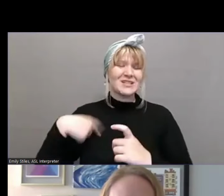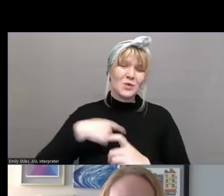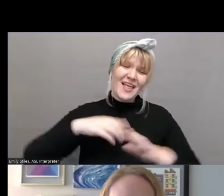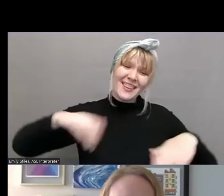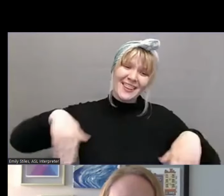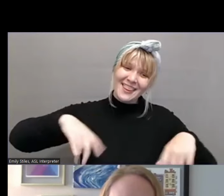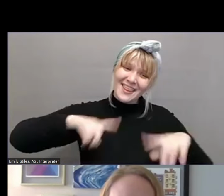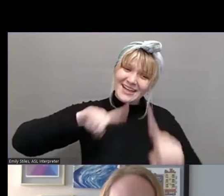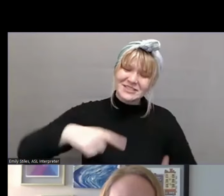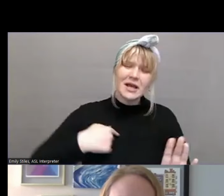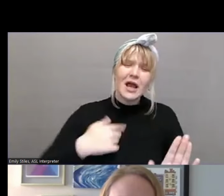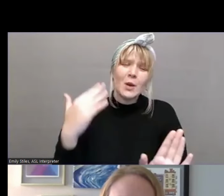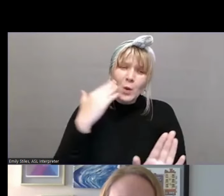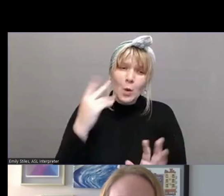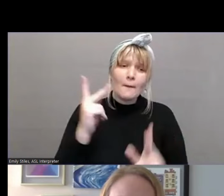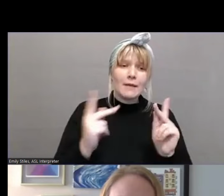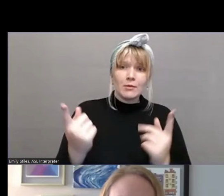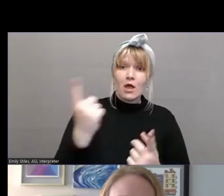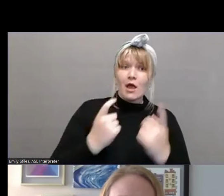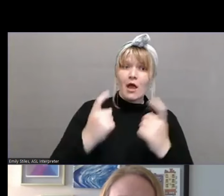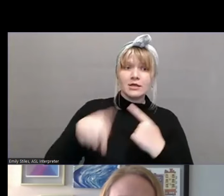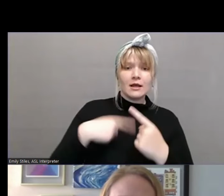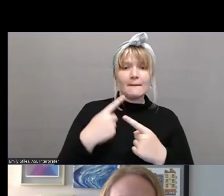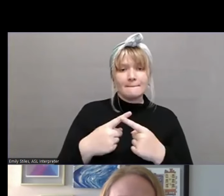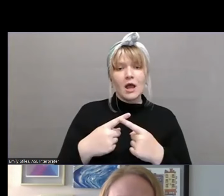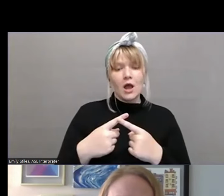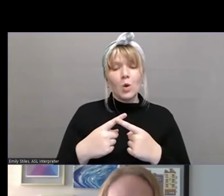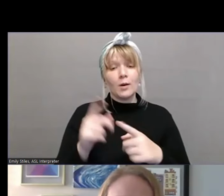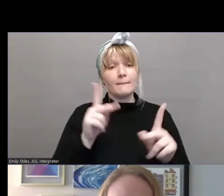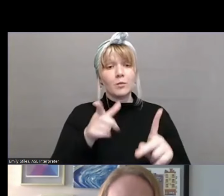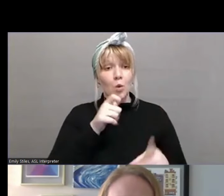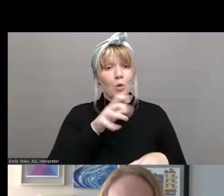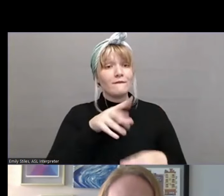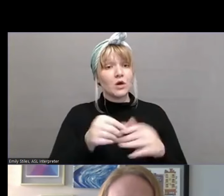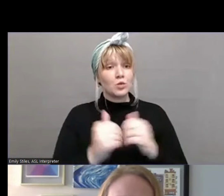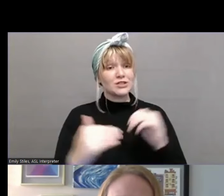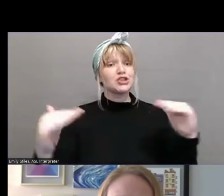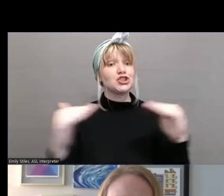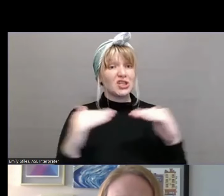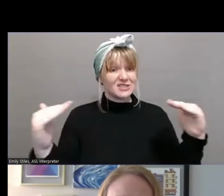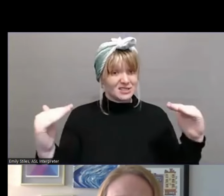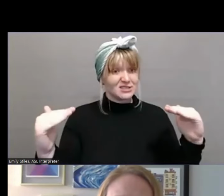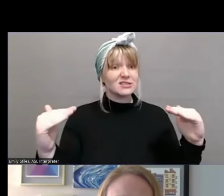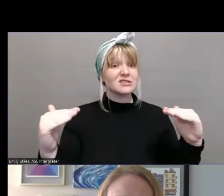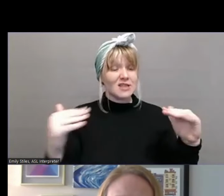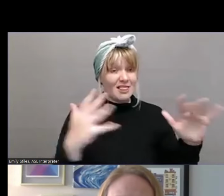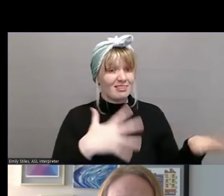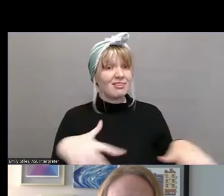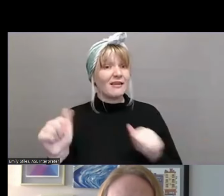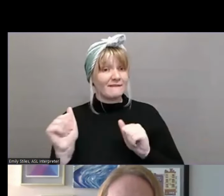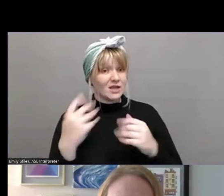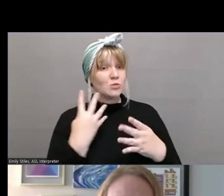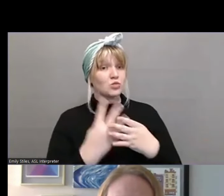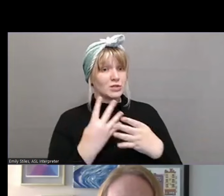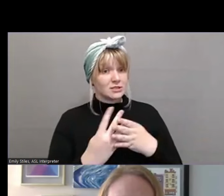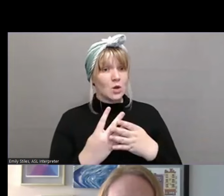I know people were asking about those who are involved in justice, coming out of corrections, or those that are hoarders.